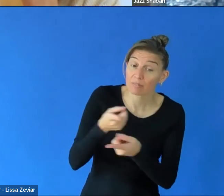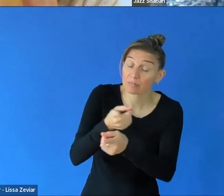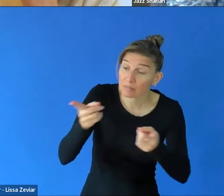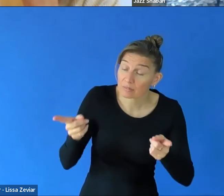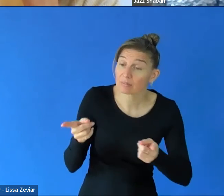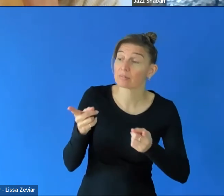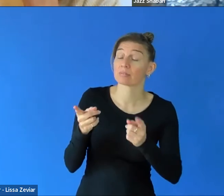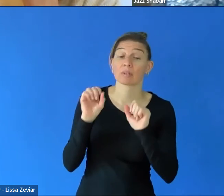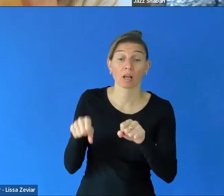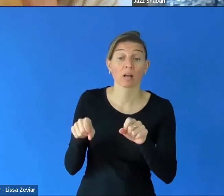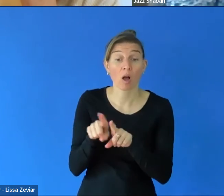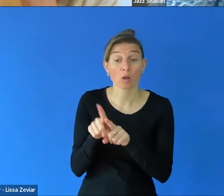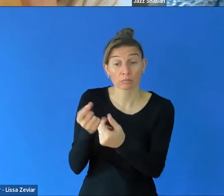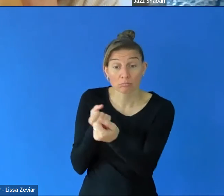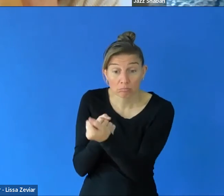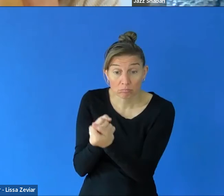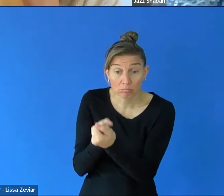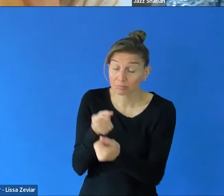in driving the process where they are.